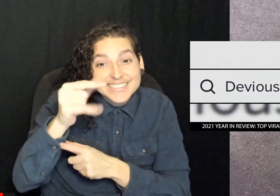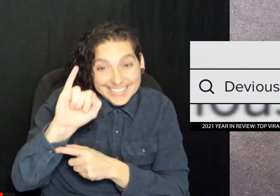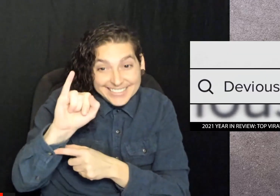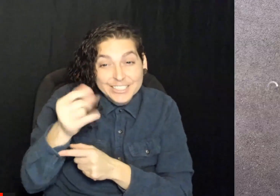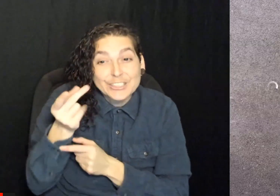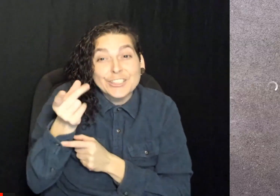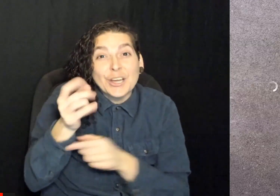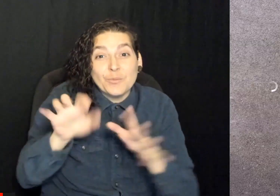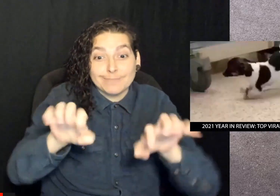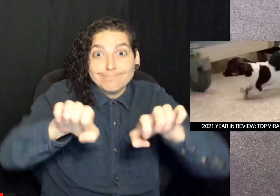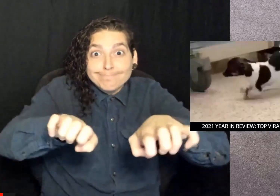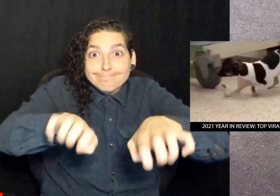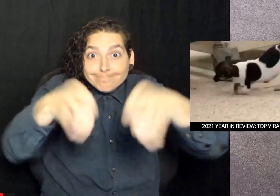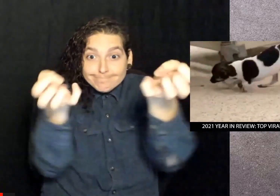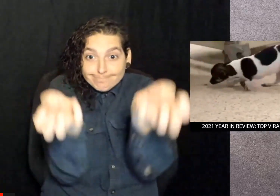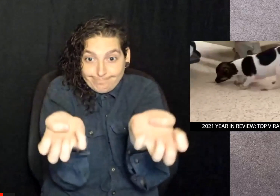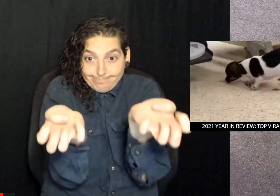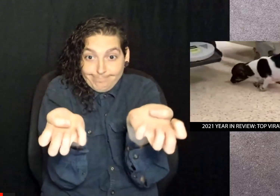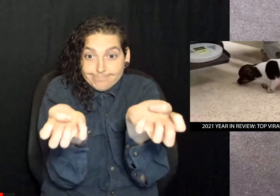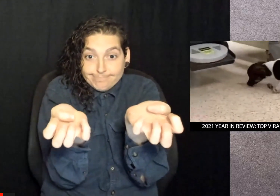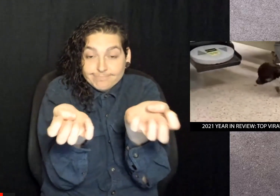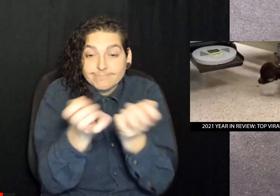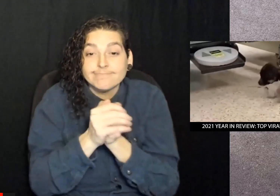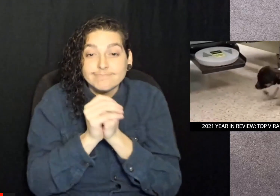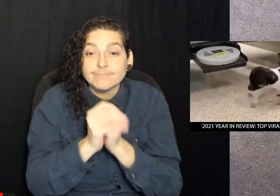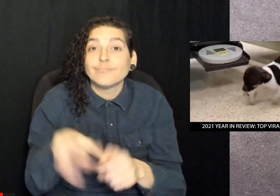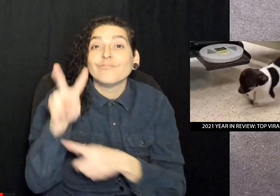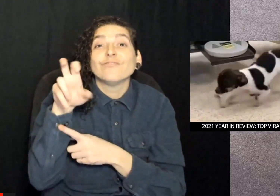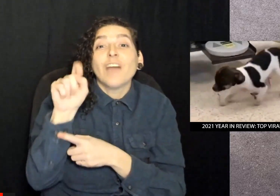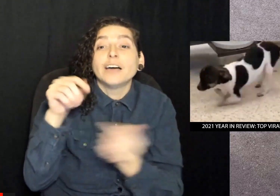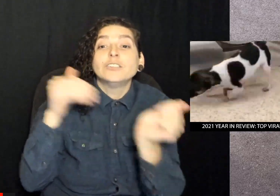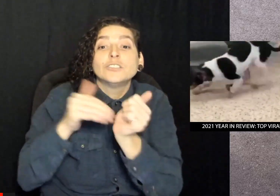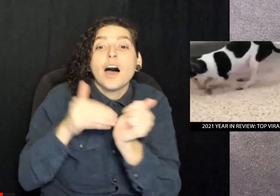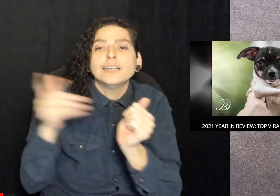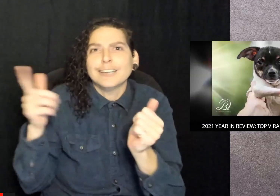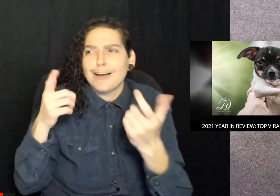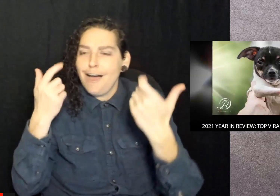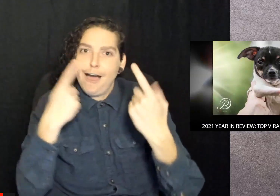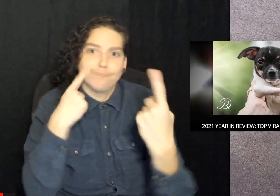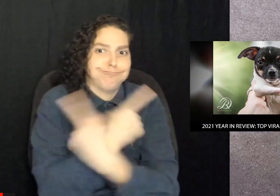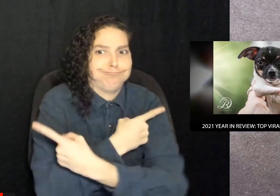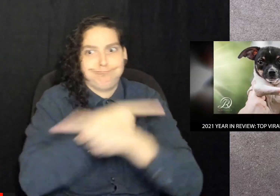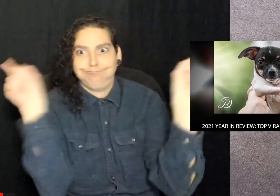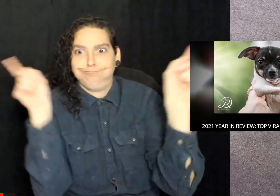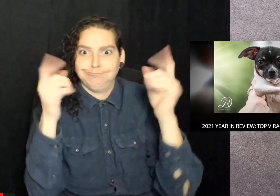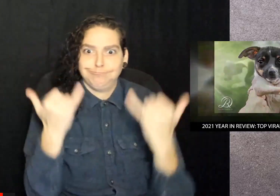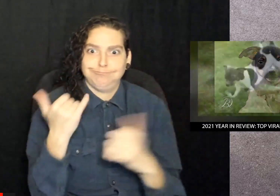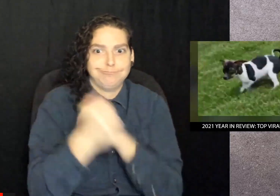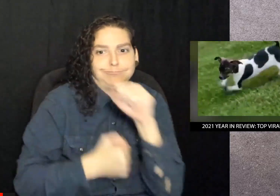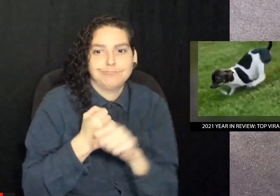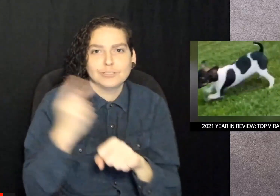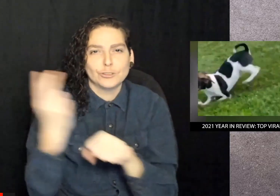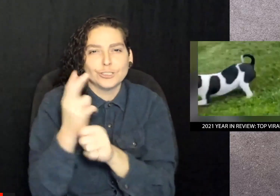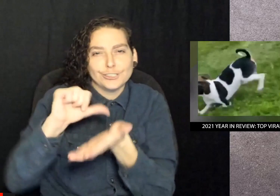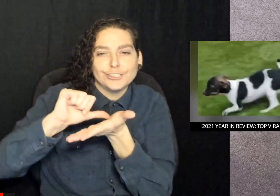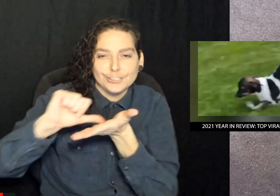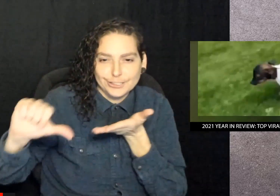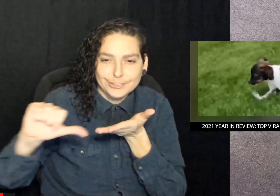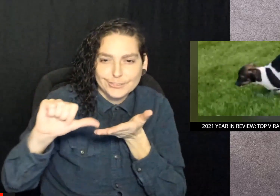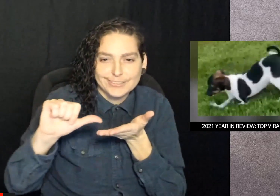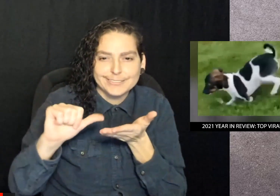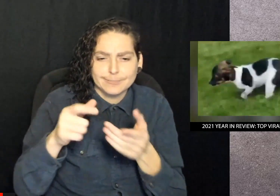remember Siggi the dog with the upside down paws veterinary doctors made headlines this year by